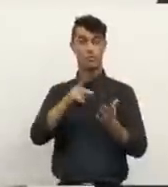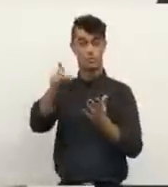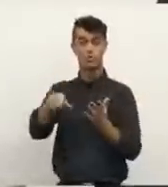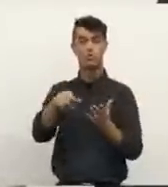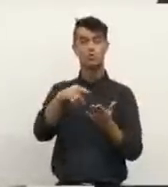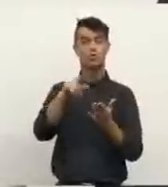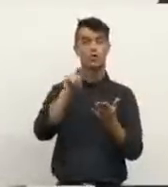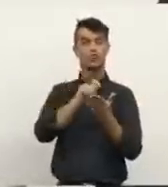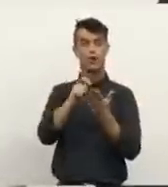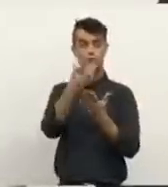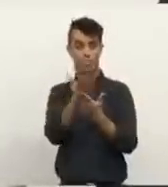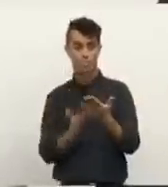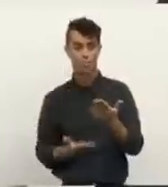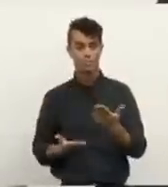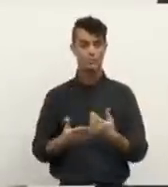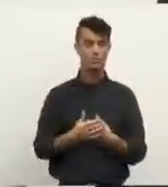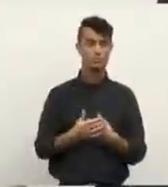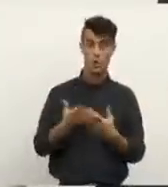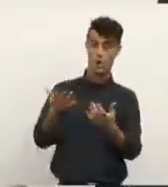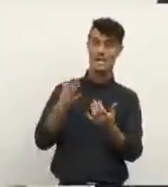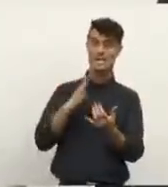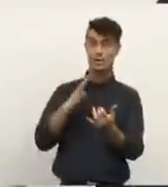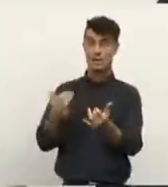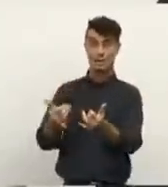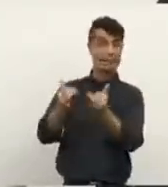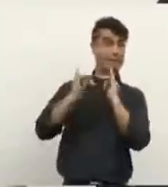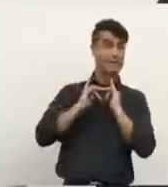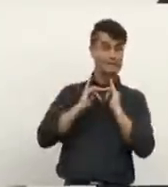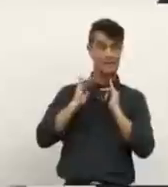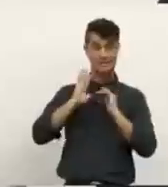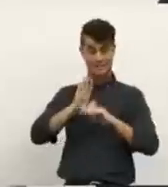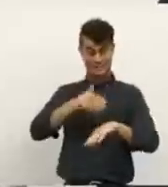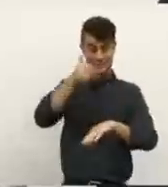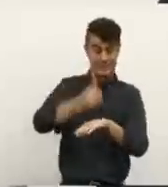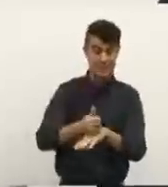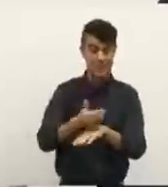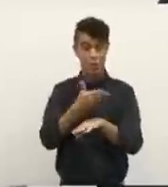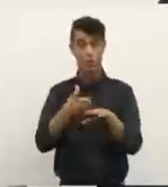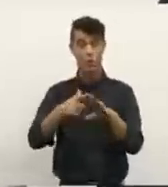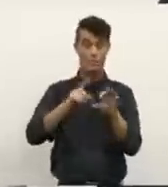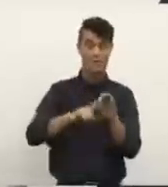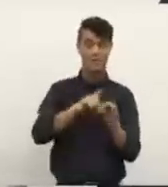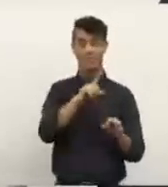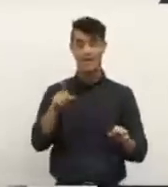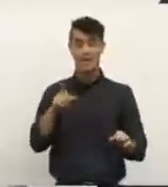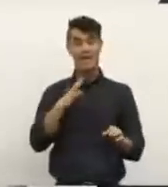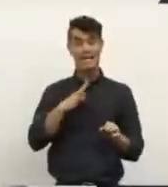you need funding for setup of the equipment, and then you need funding for writing more reports to, you know,